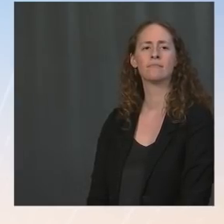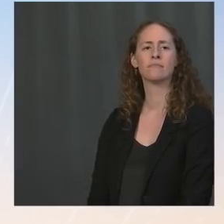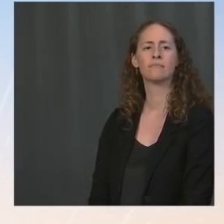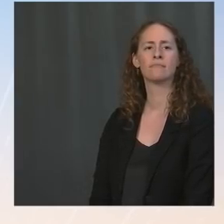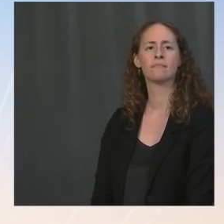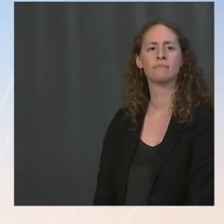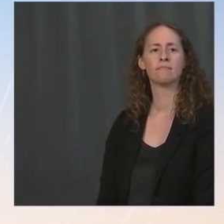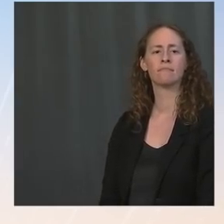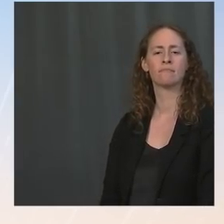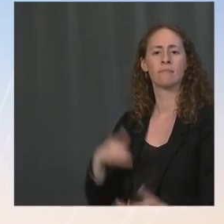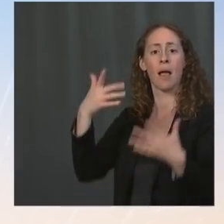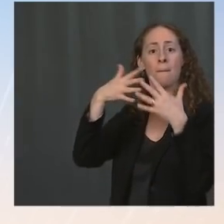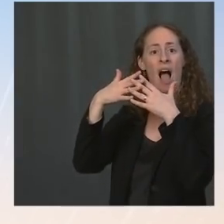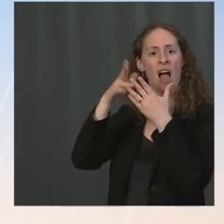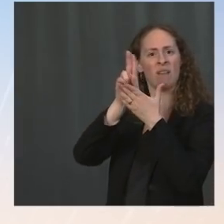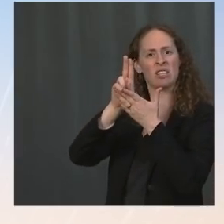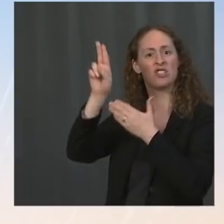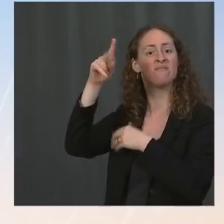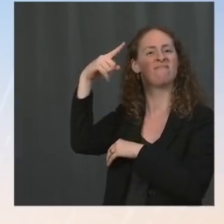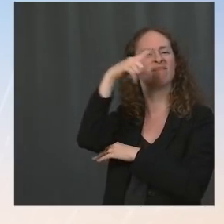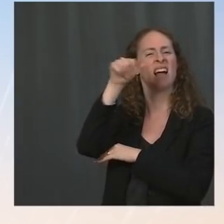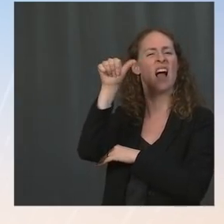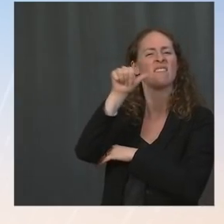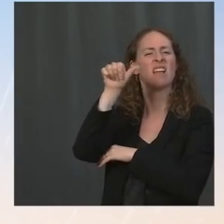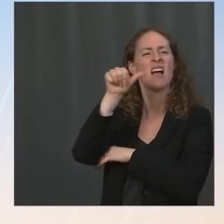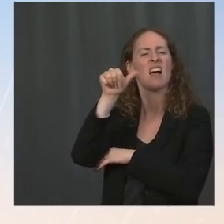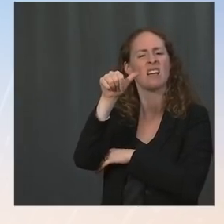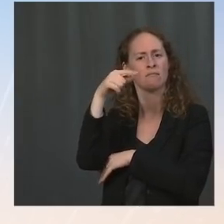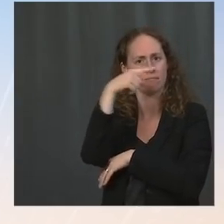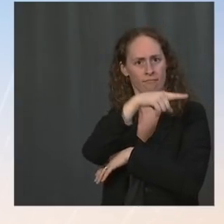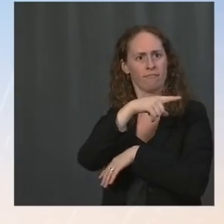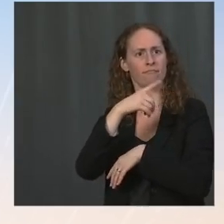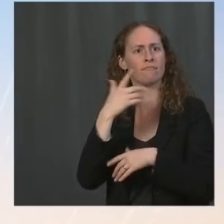The Times reported that they had been left behind,